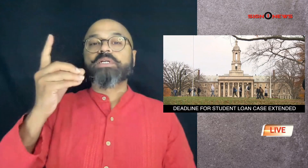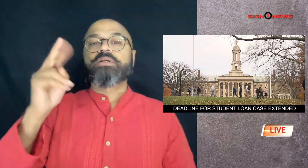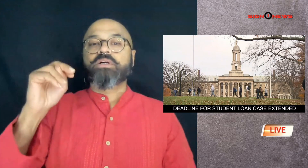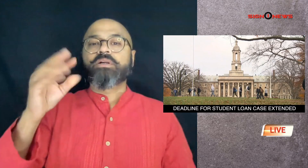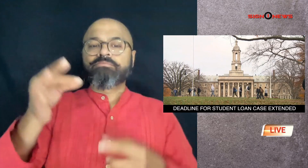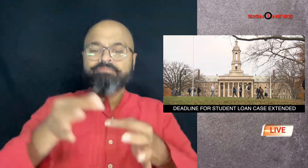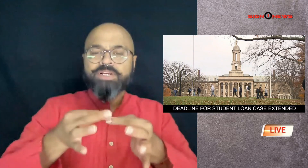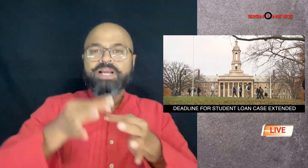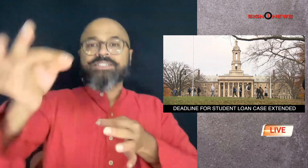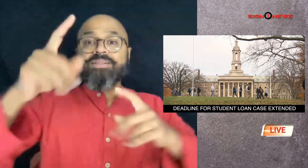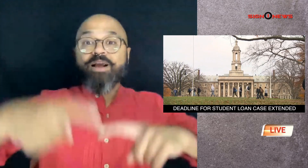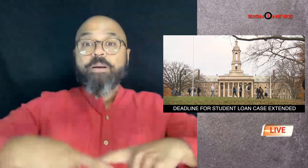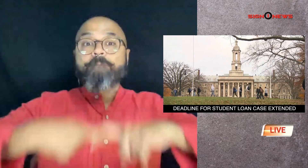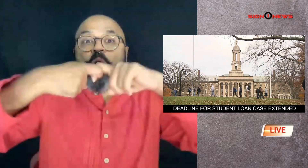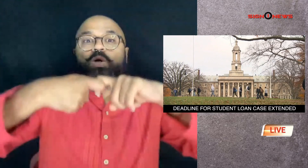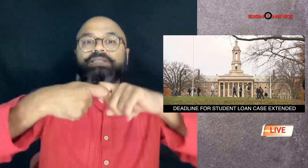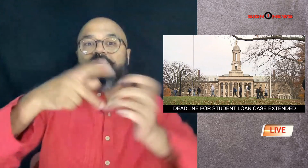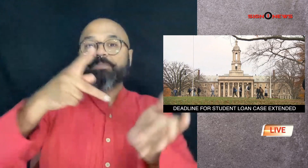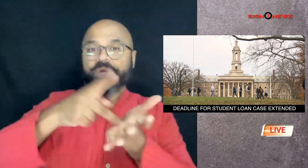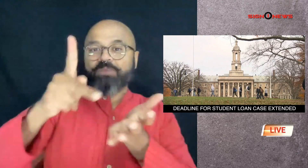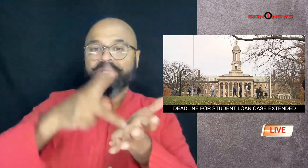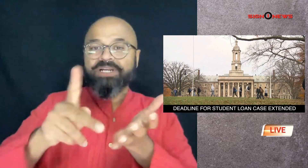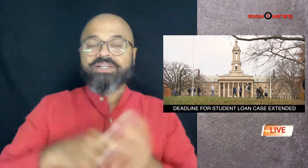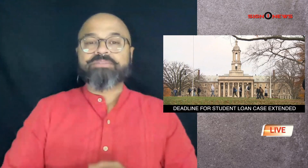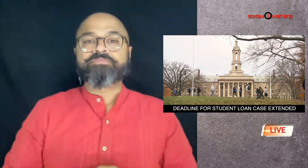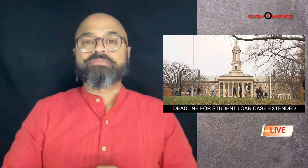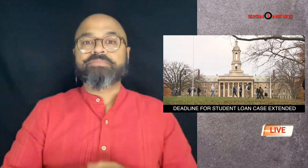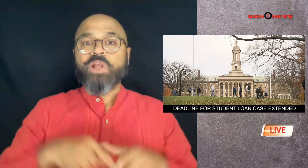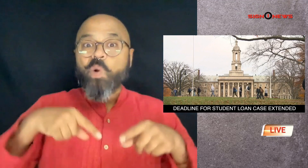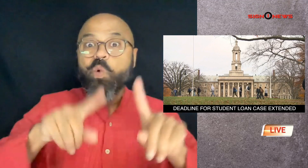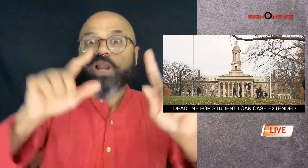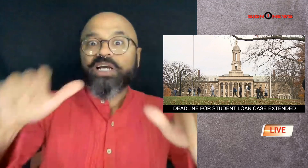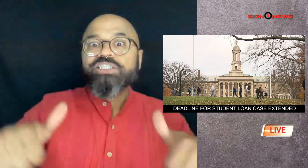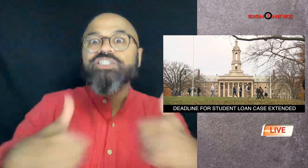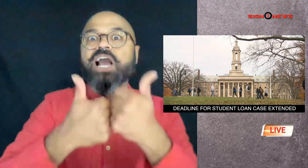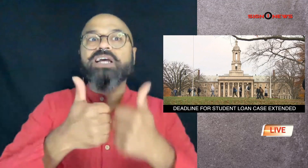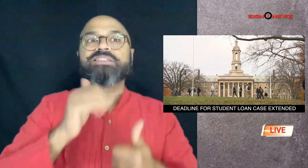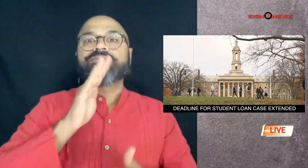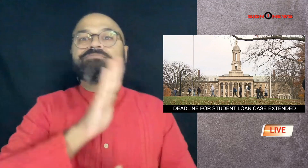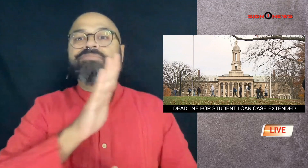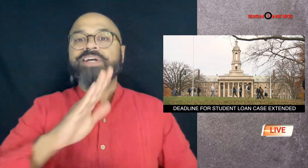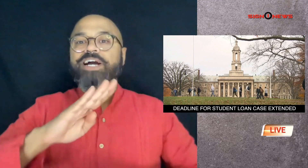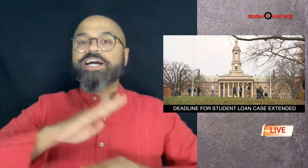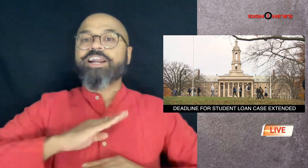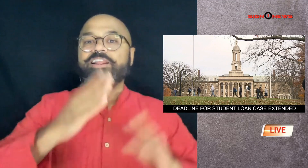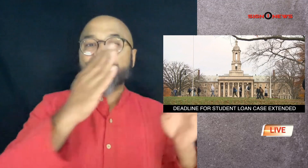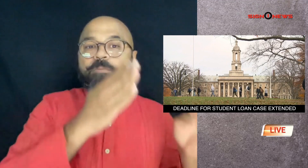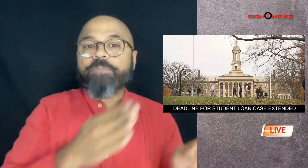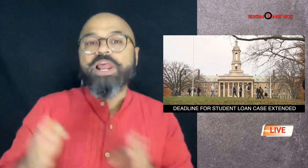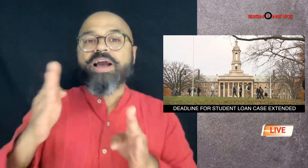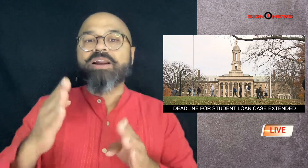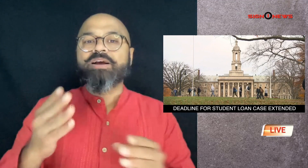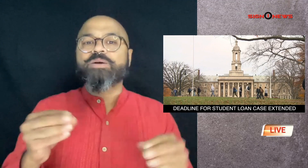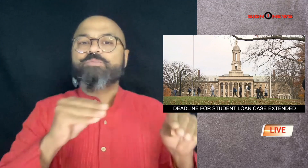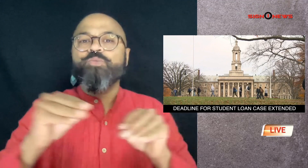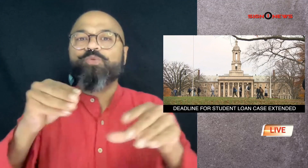president Joe Biden is extending a pause on payments while challenges to his relief plan moved through the courts